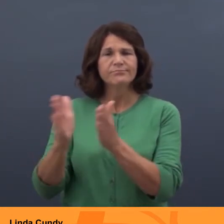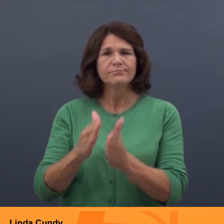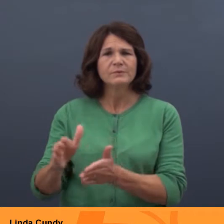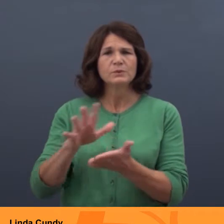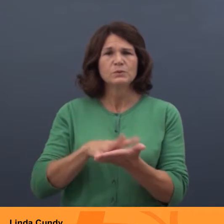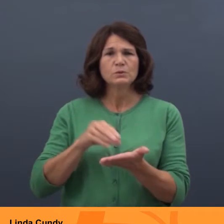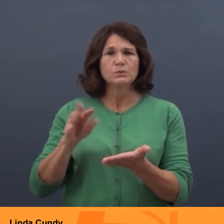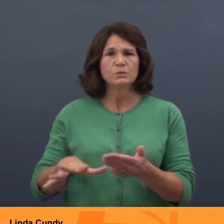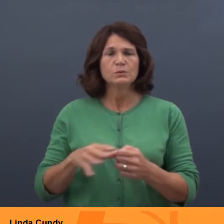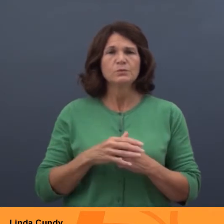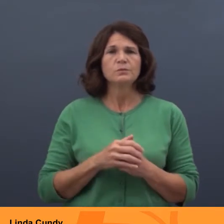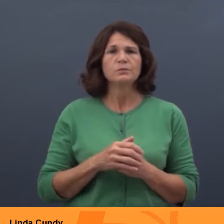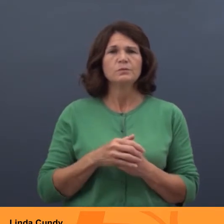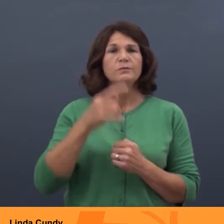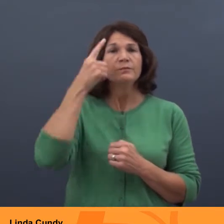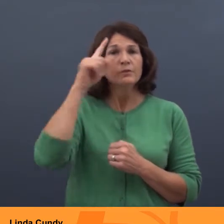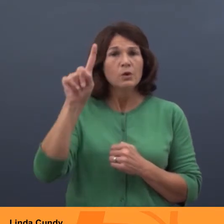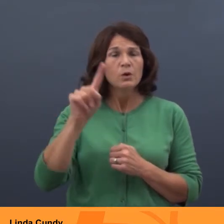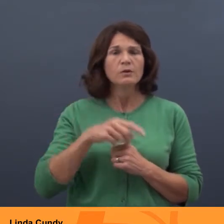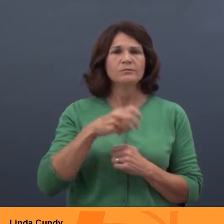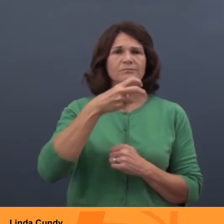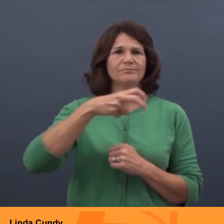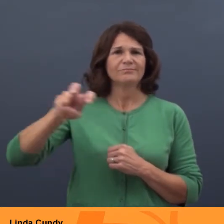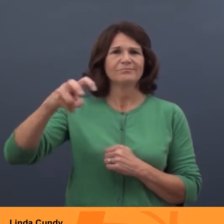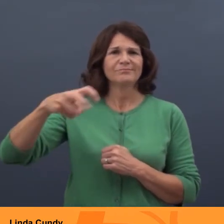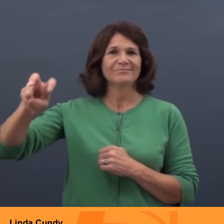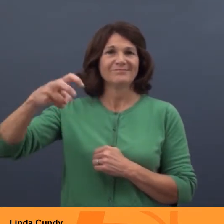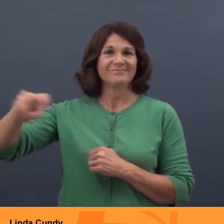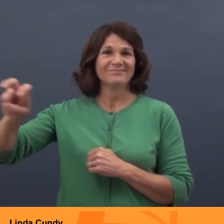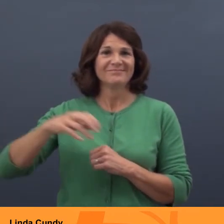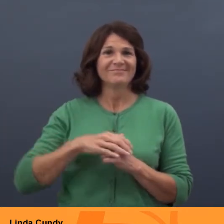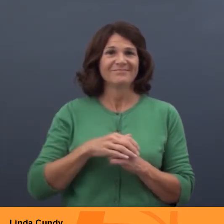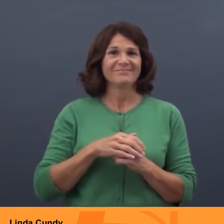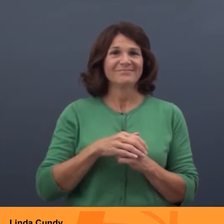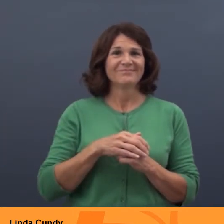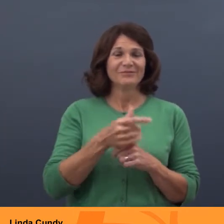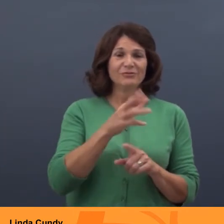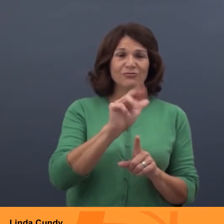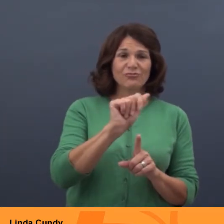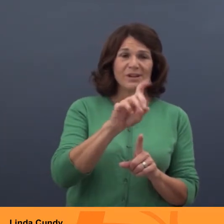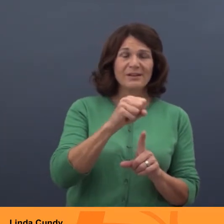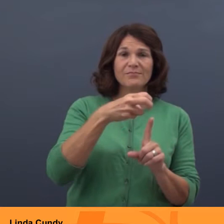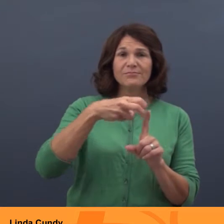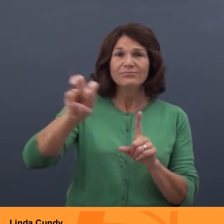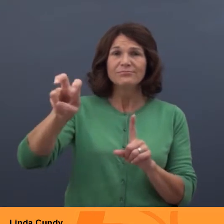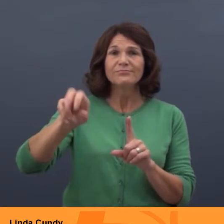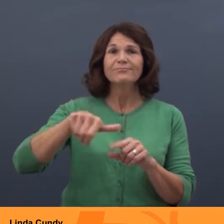plan. In doing so, students are better prepared for the